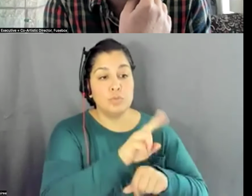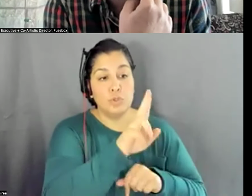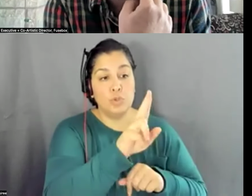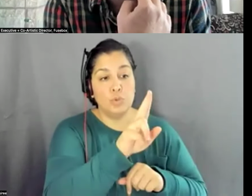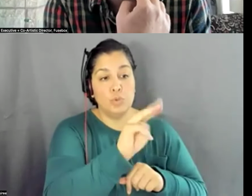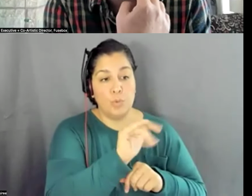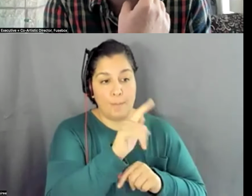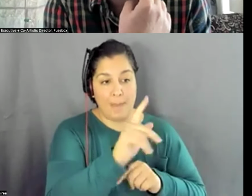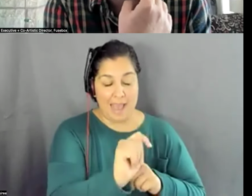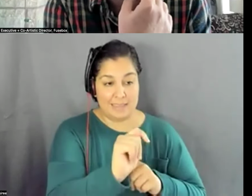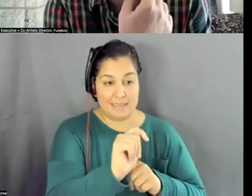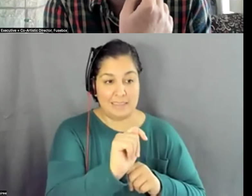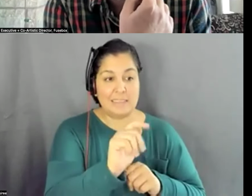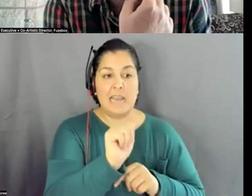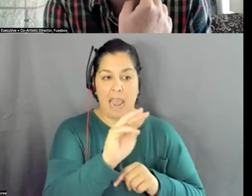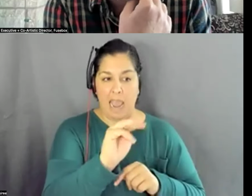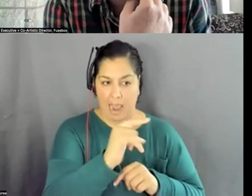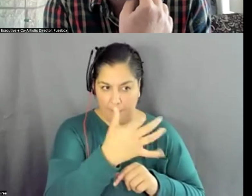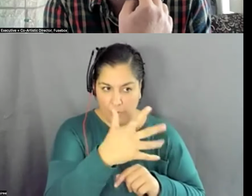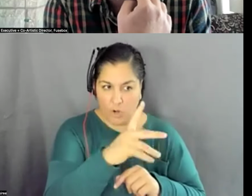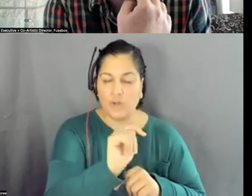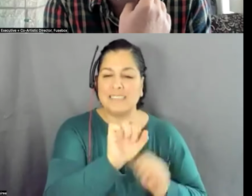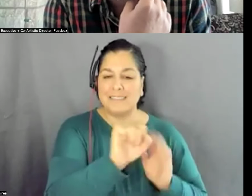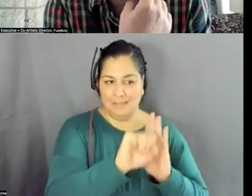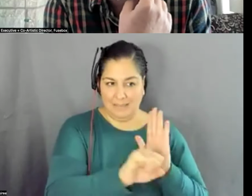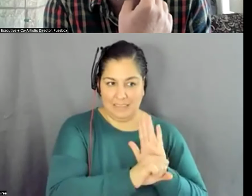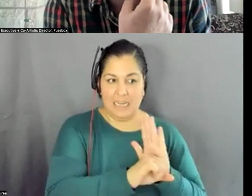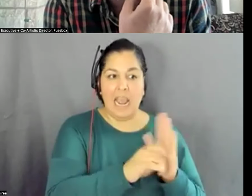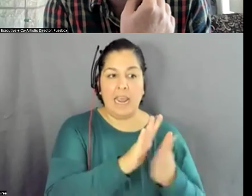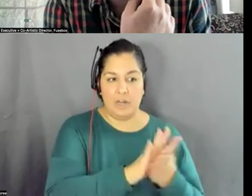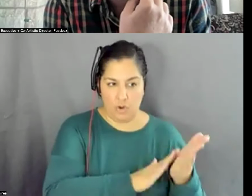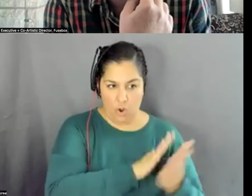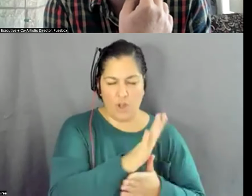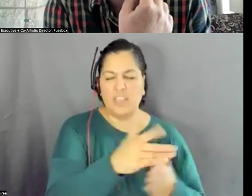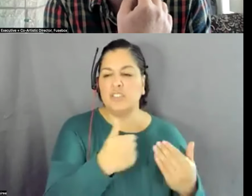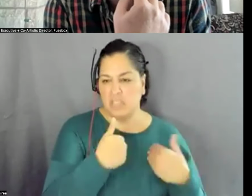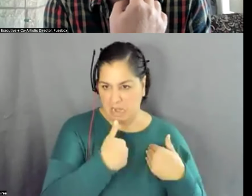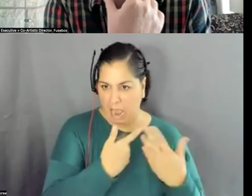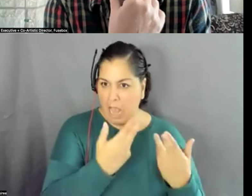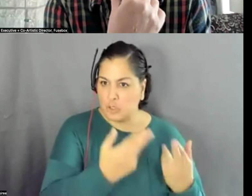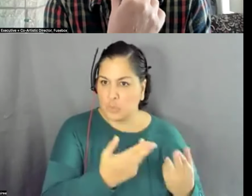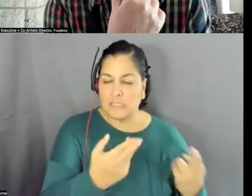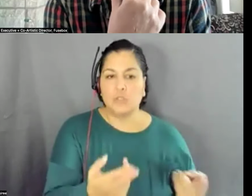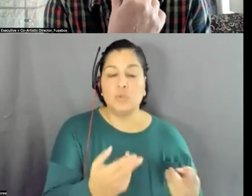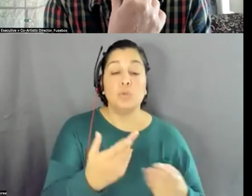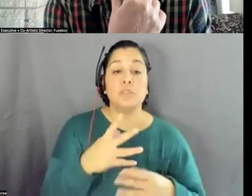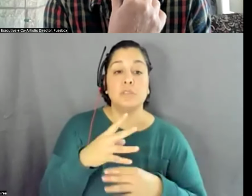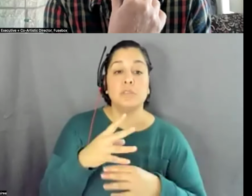also, you know, State College has some resources. And then I was working with the community in Holyoke,